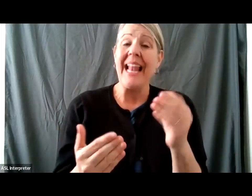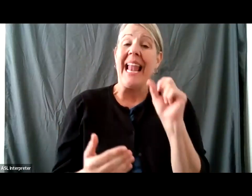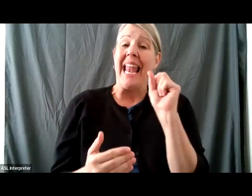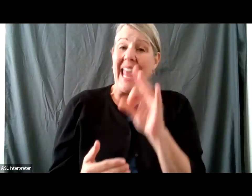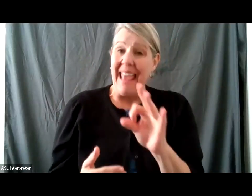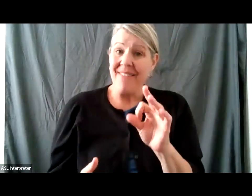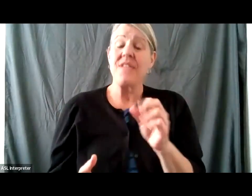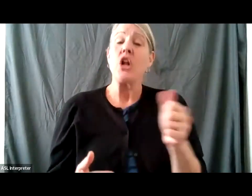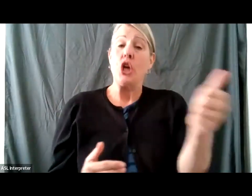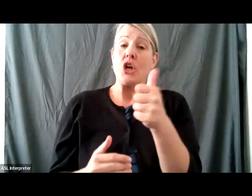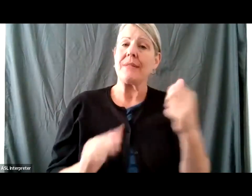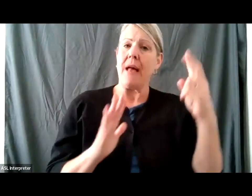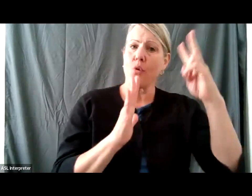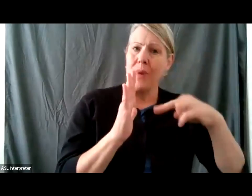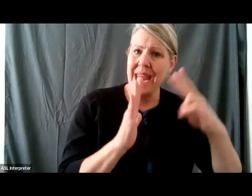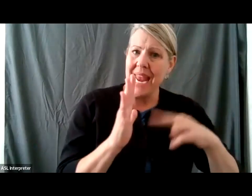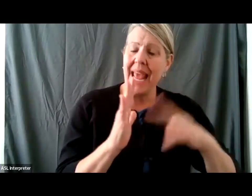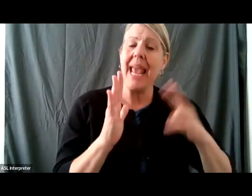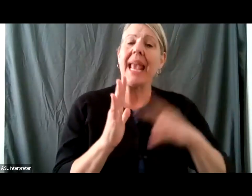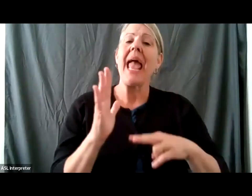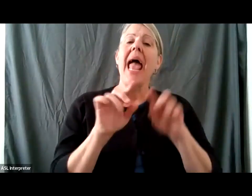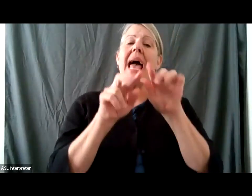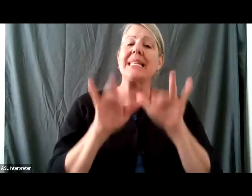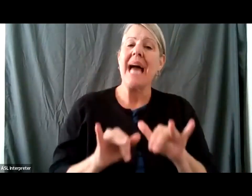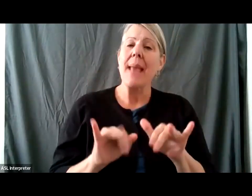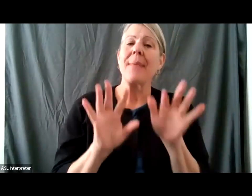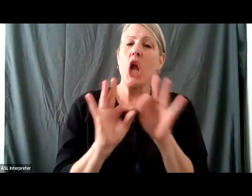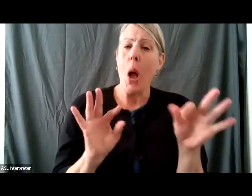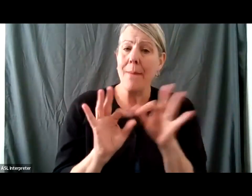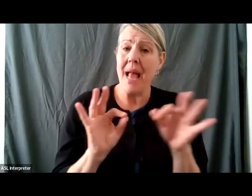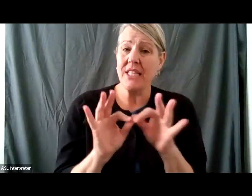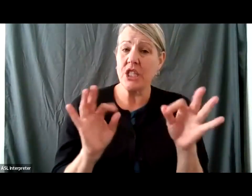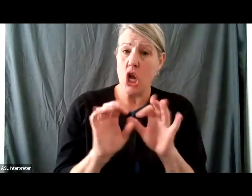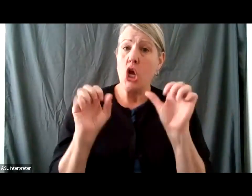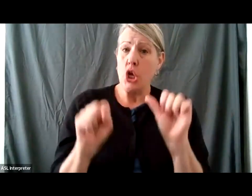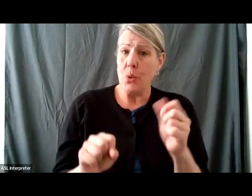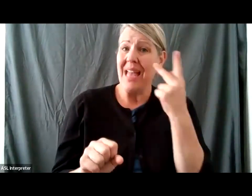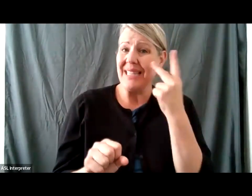and committing comments on the proposed rule, you can find the web, mobile, and kiosk accessibility